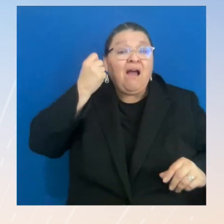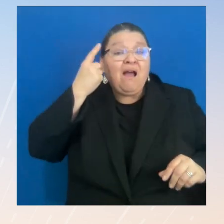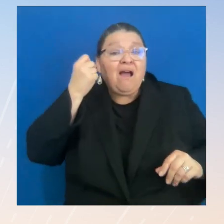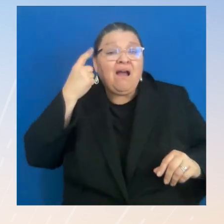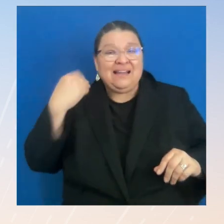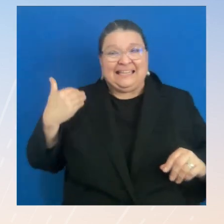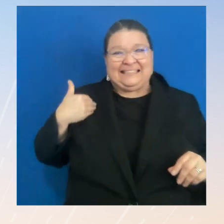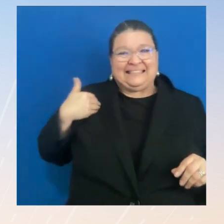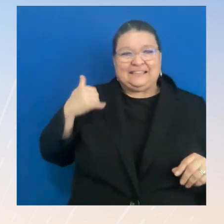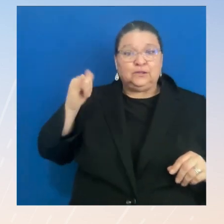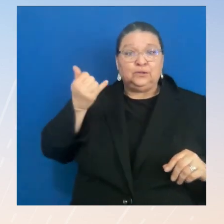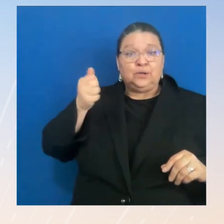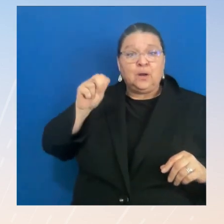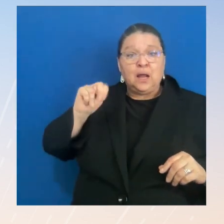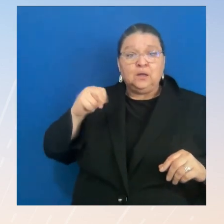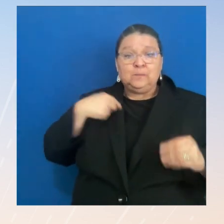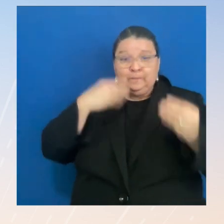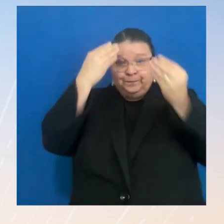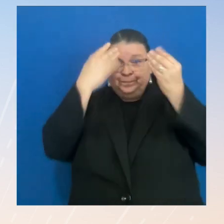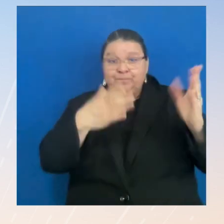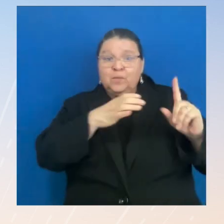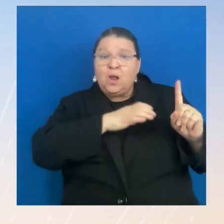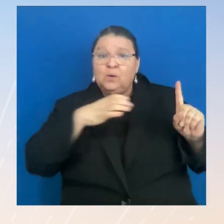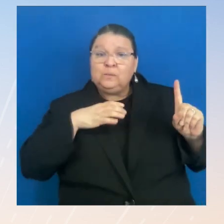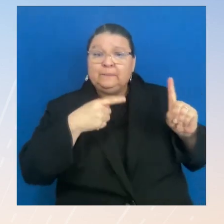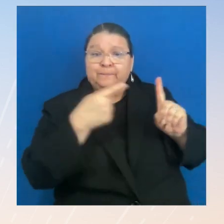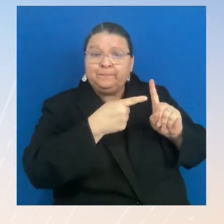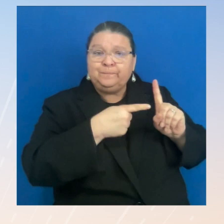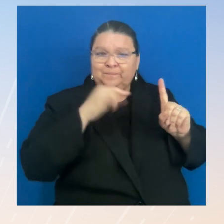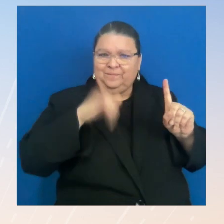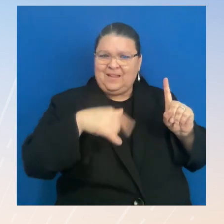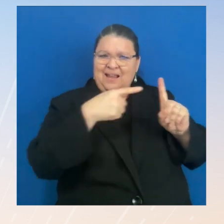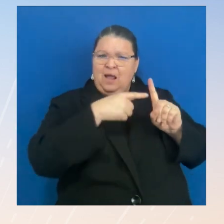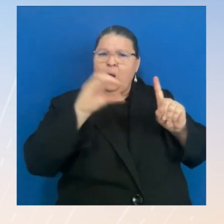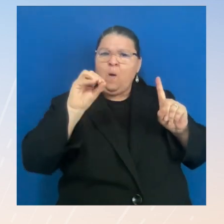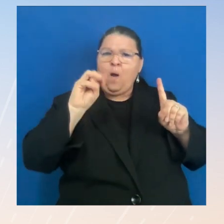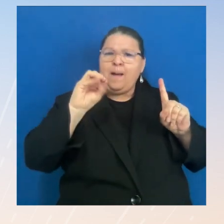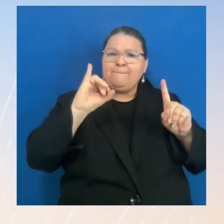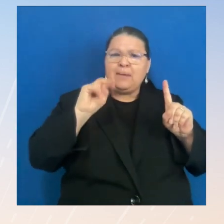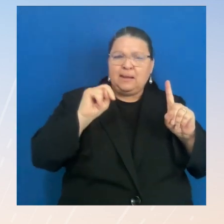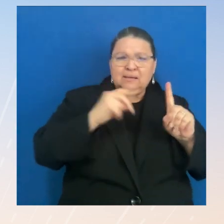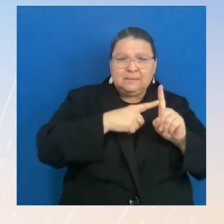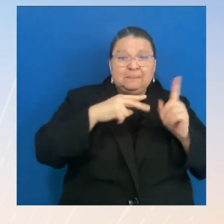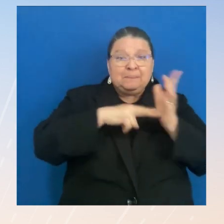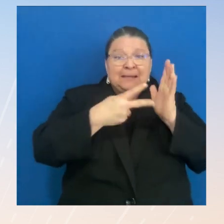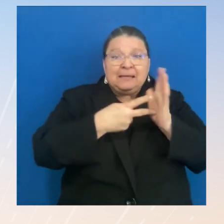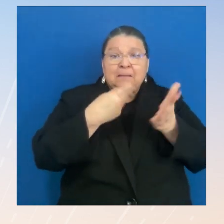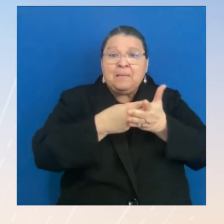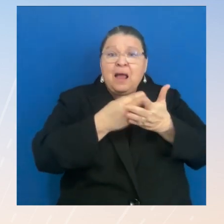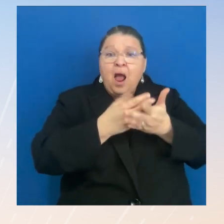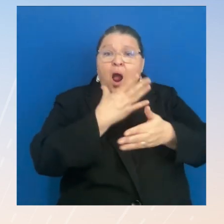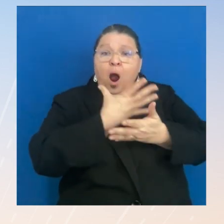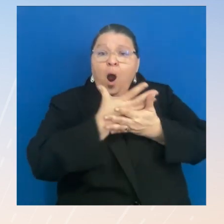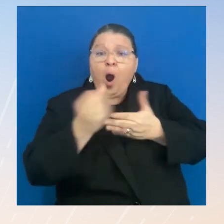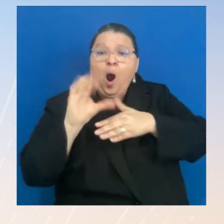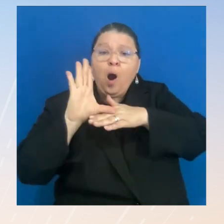due to Omicron would exhaust our funds. Throughout February, we held briefings about the lack of funding and what the consequences would be